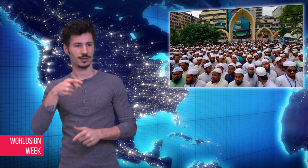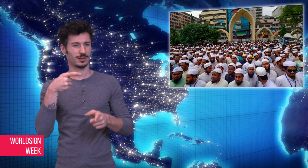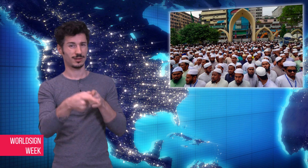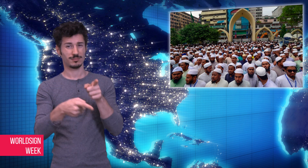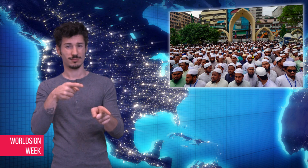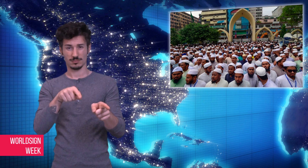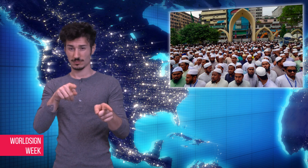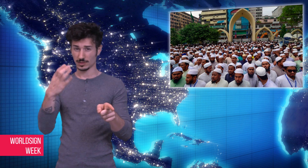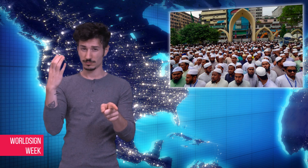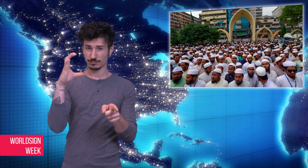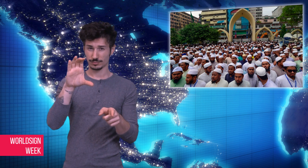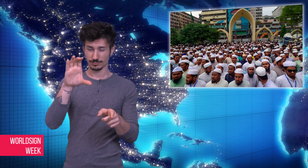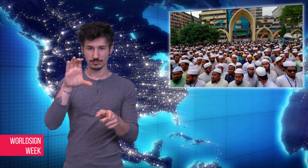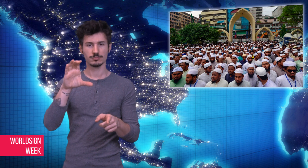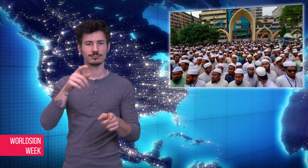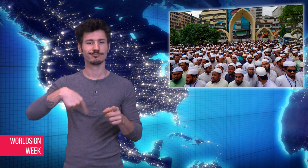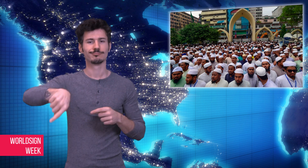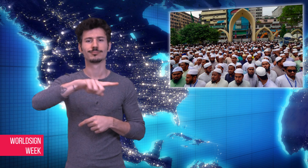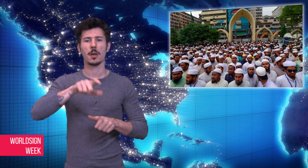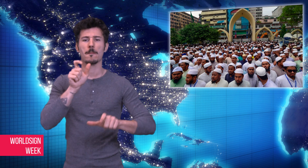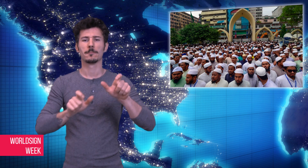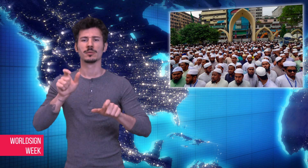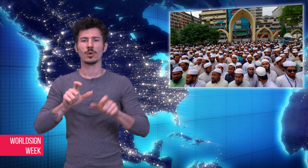Islamic Prophet Muhammad.